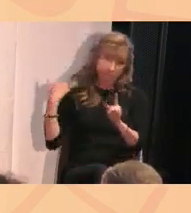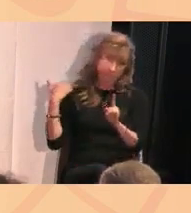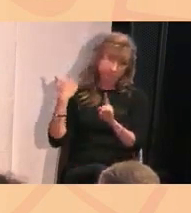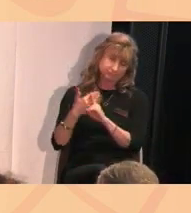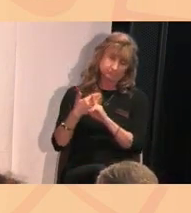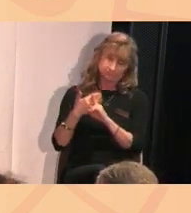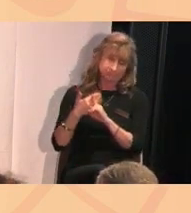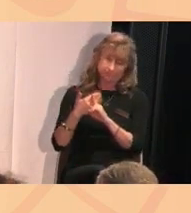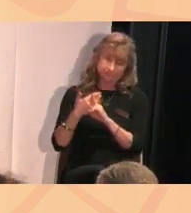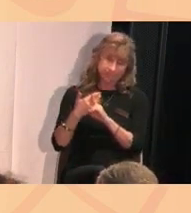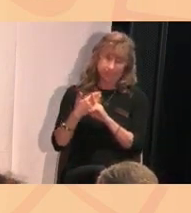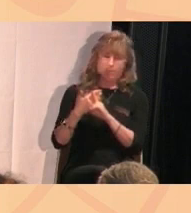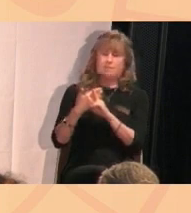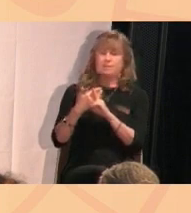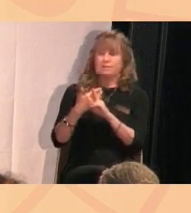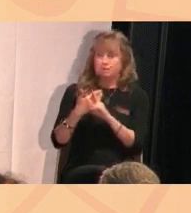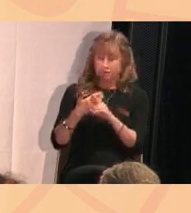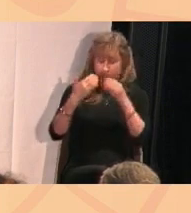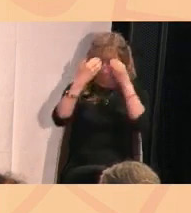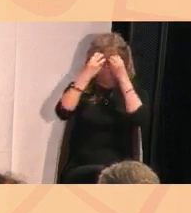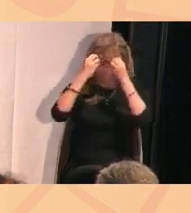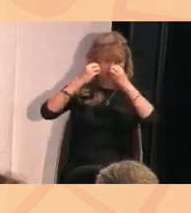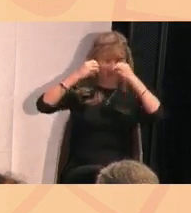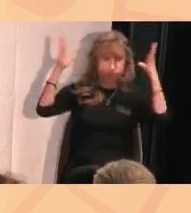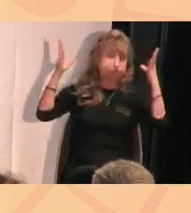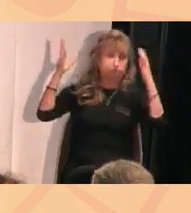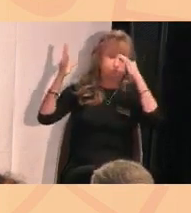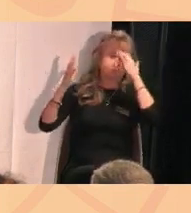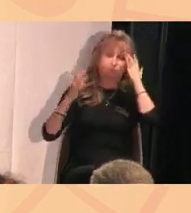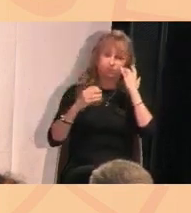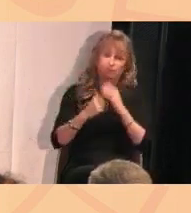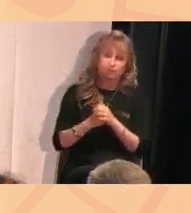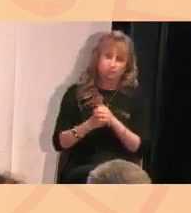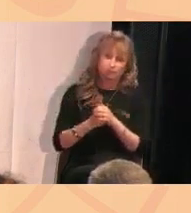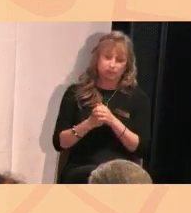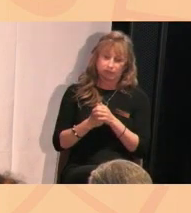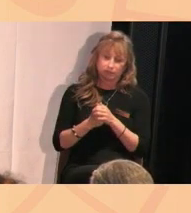and then listening to the idiots that we have had